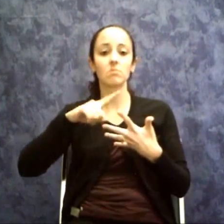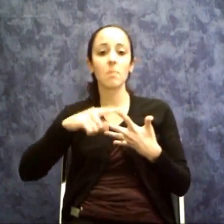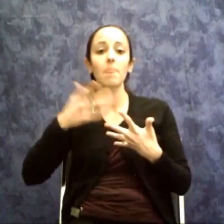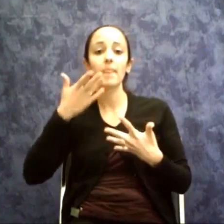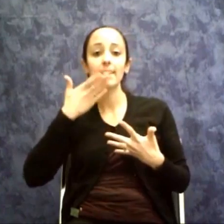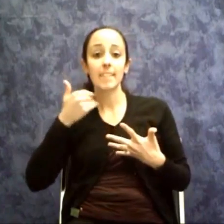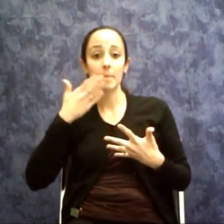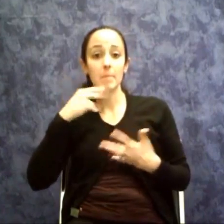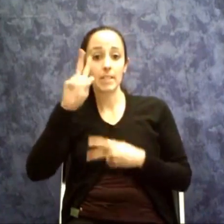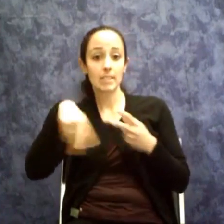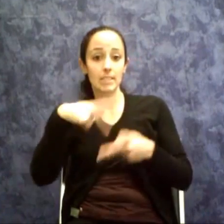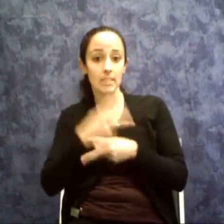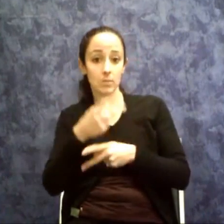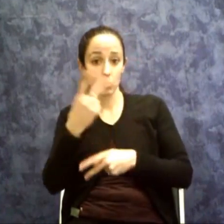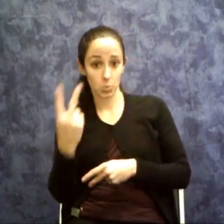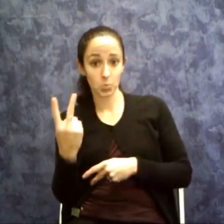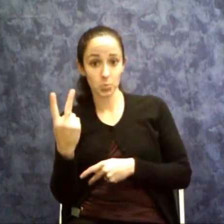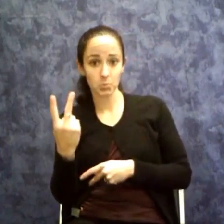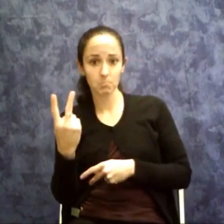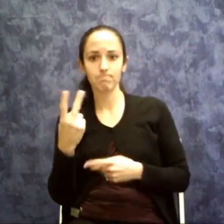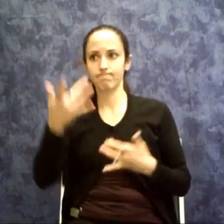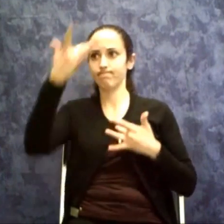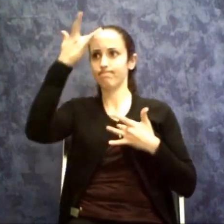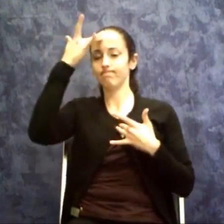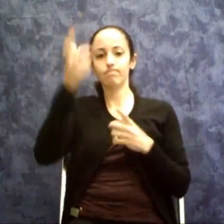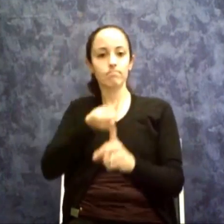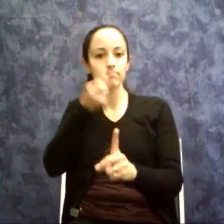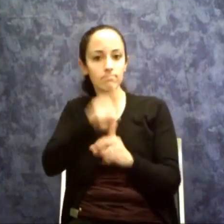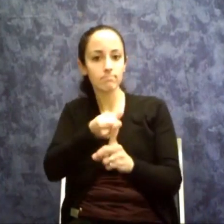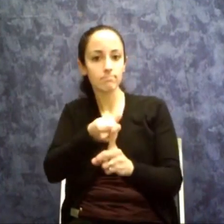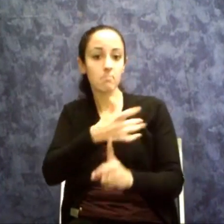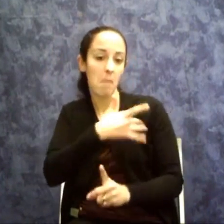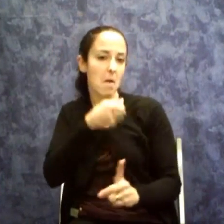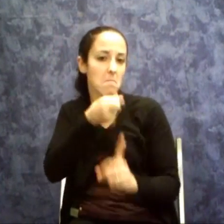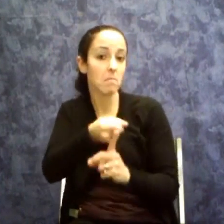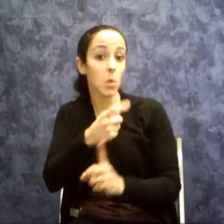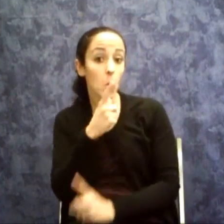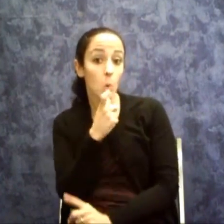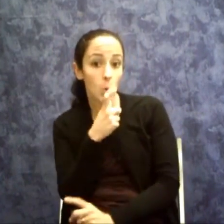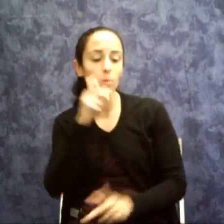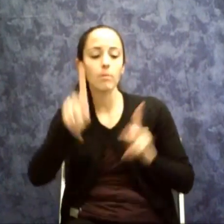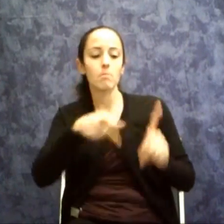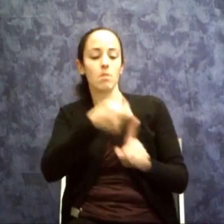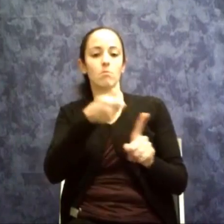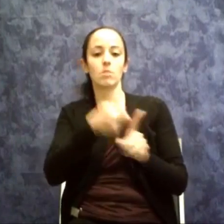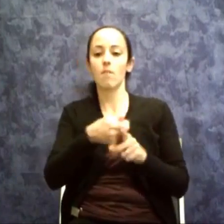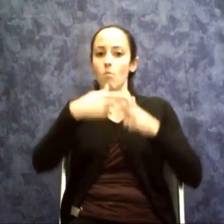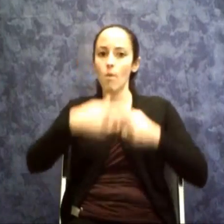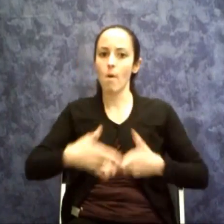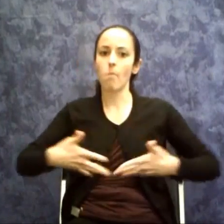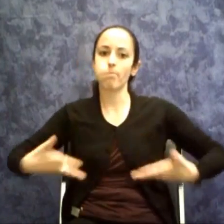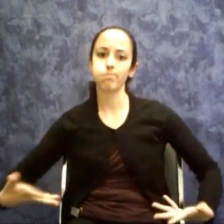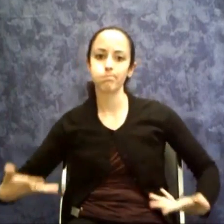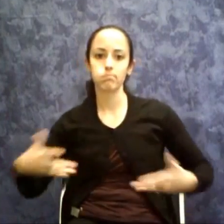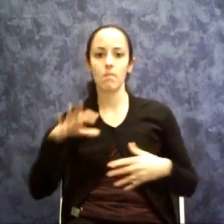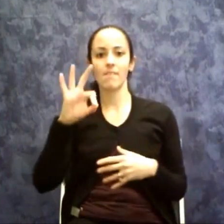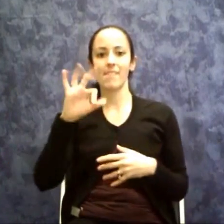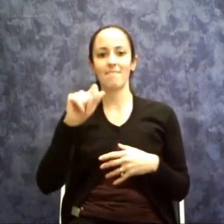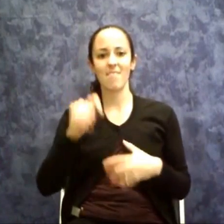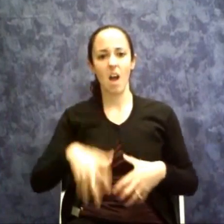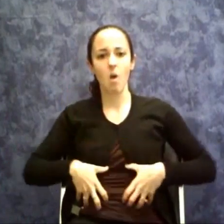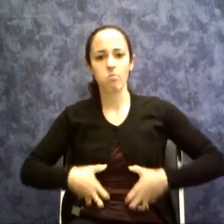Reason #2: Type II diabetes is an illness that tends to affect people who are overweight with a lot of body fat,